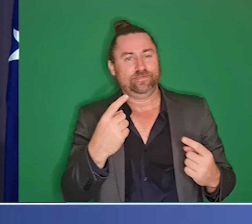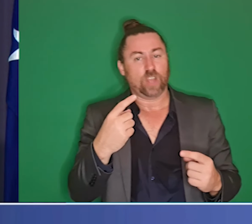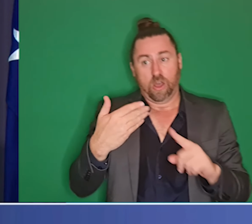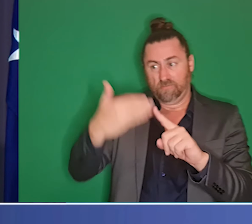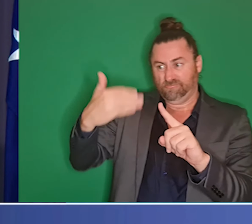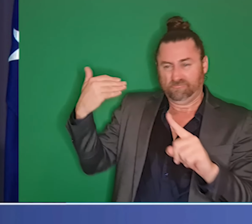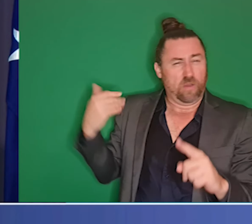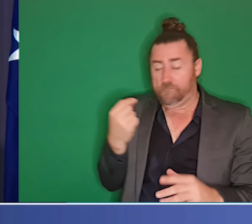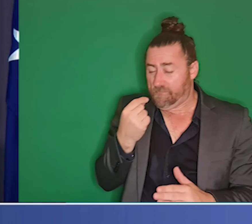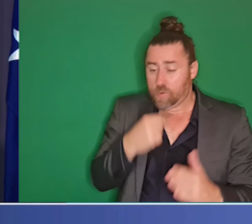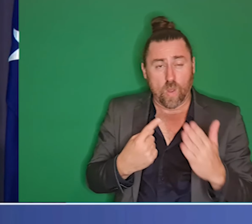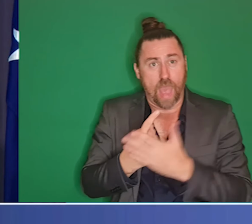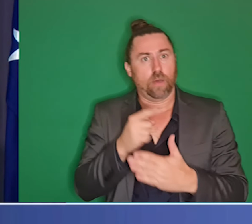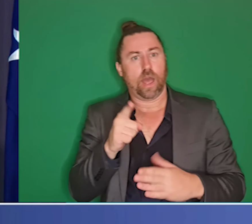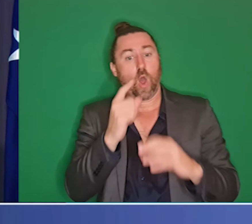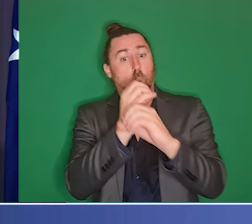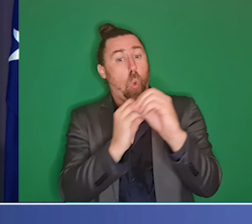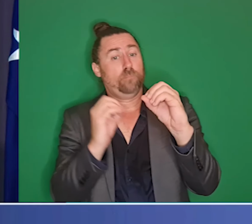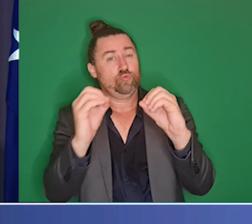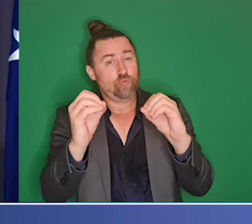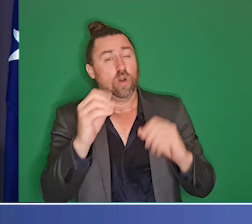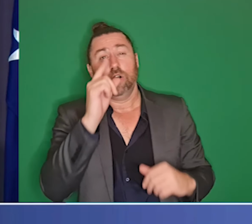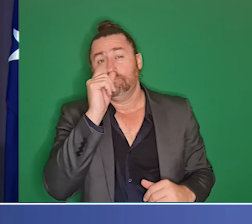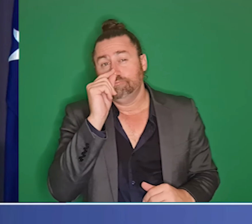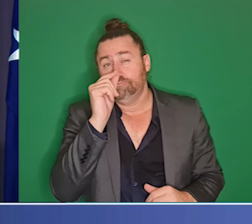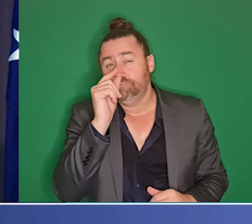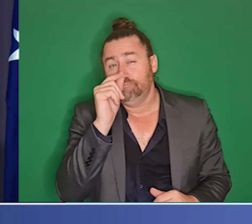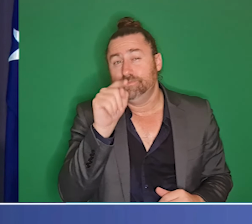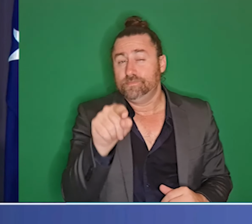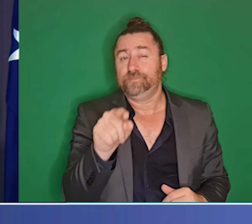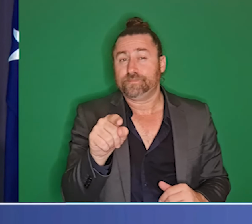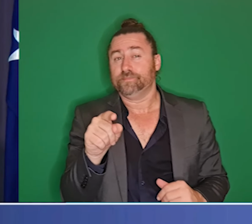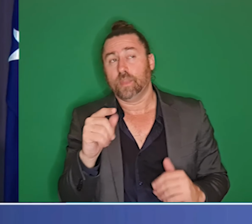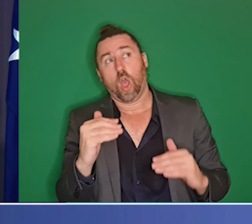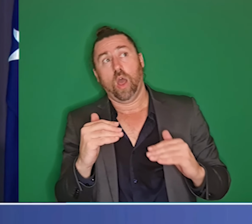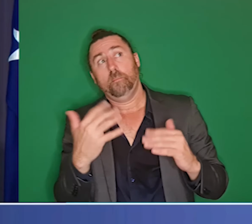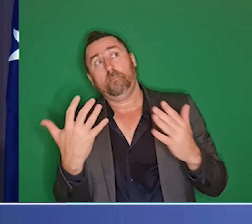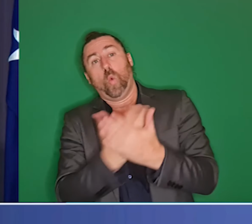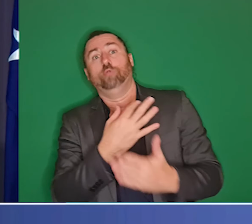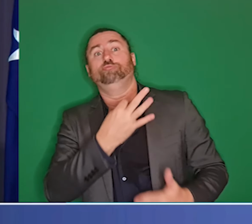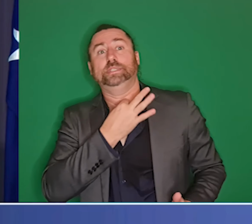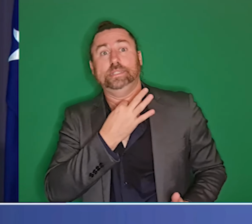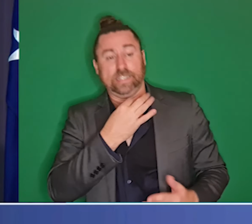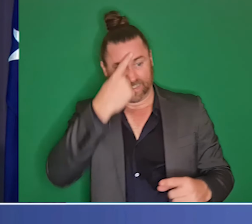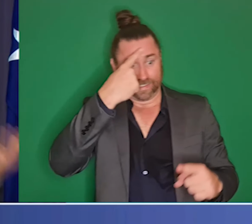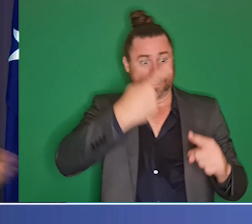What we're finding with Omicron is that there is a high... a much higher risk of being re-infected